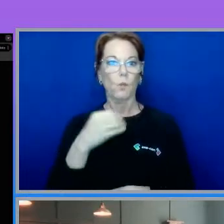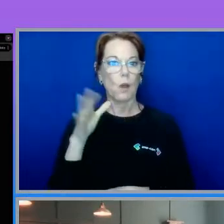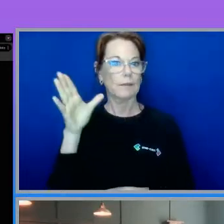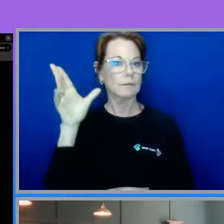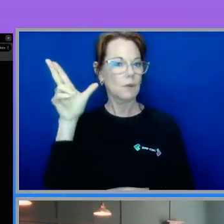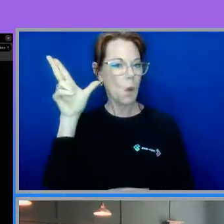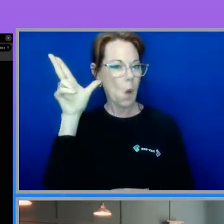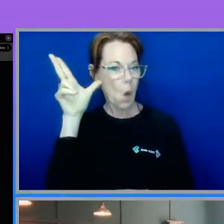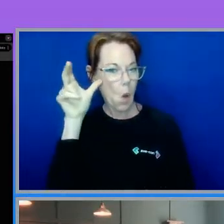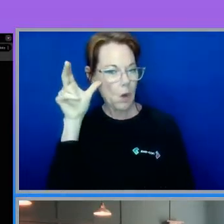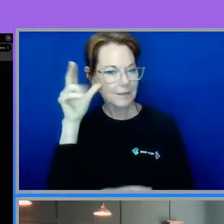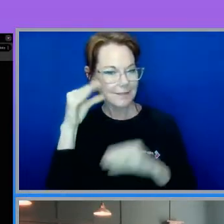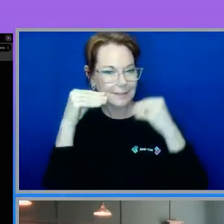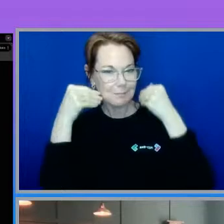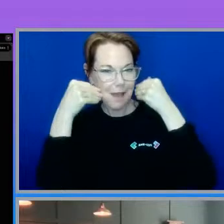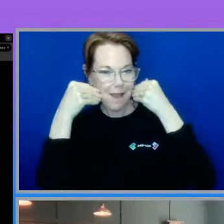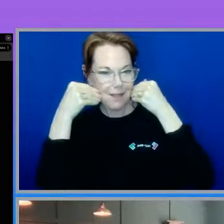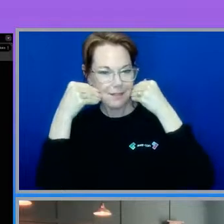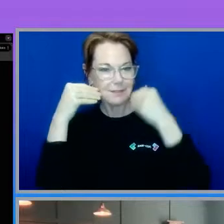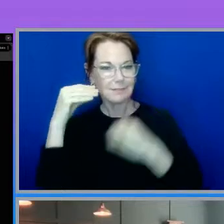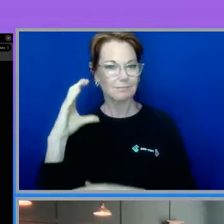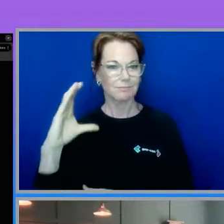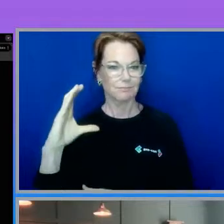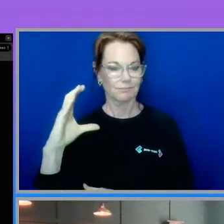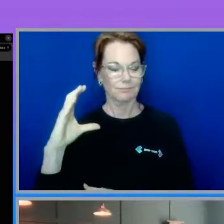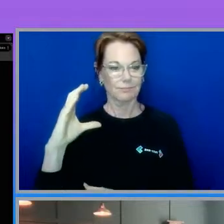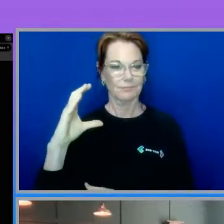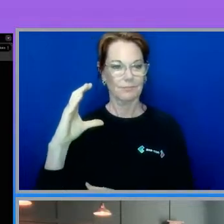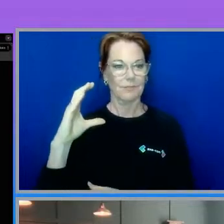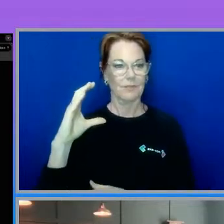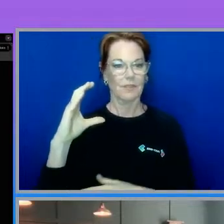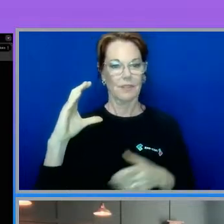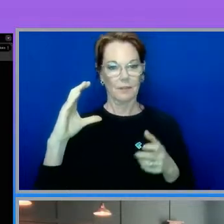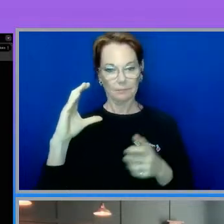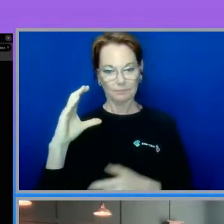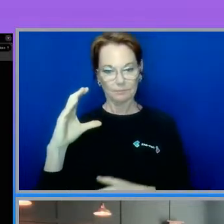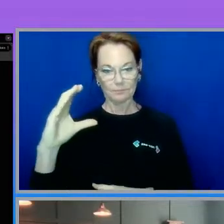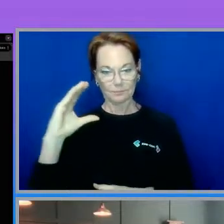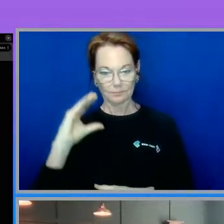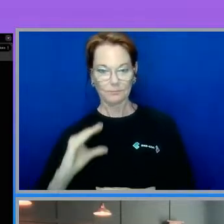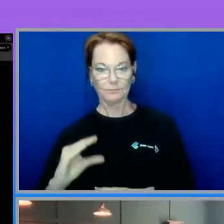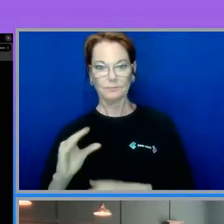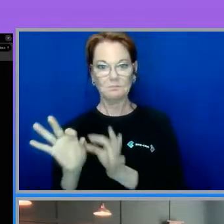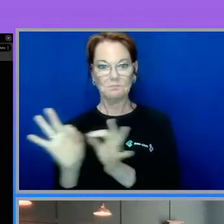I think it's a horse with a smile only a mother could love. And then we have the importance of brushing technique. Title A